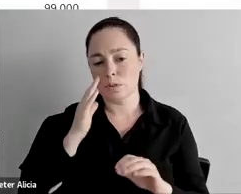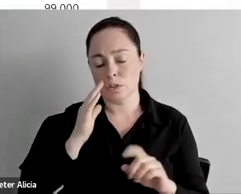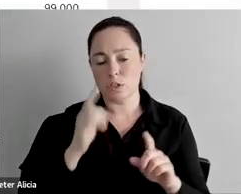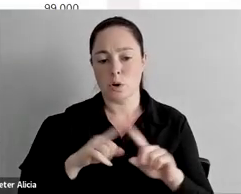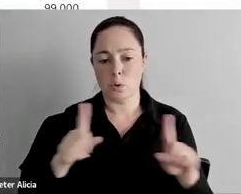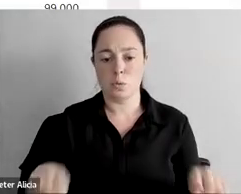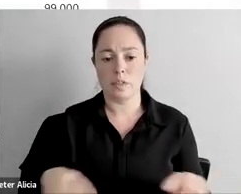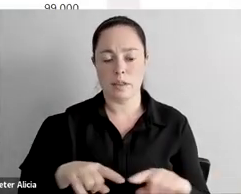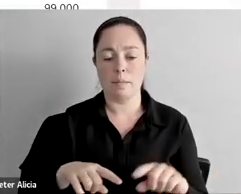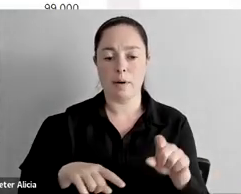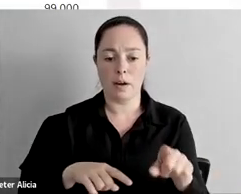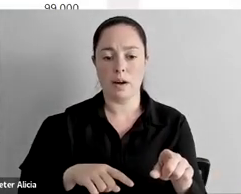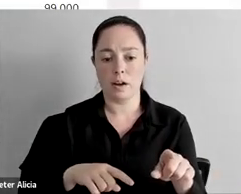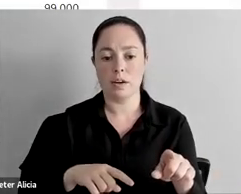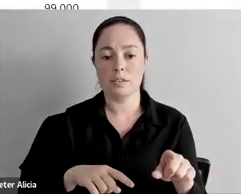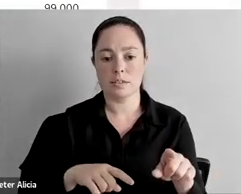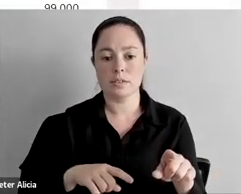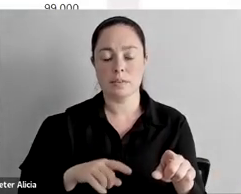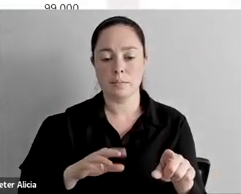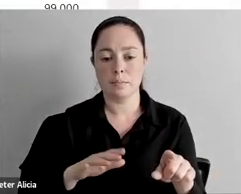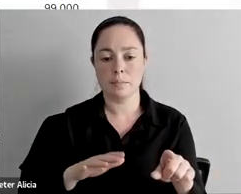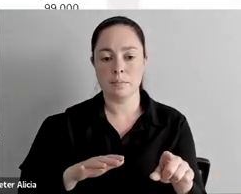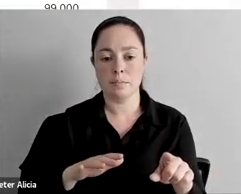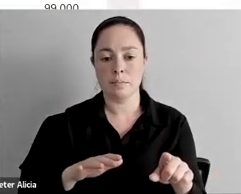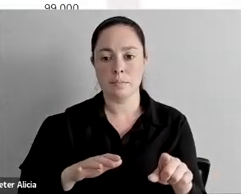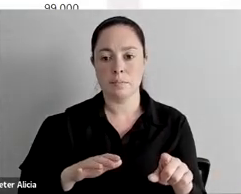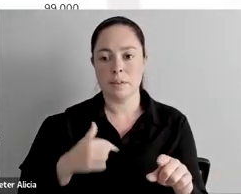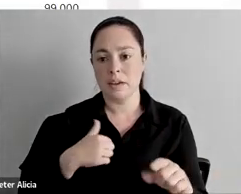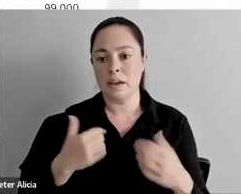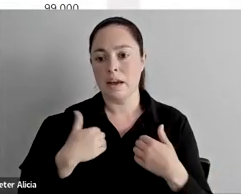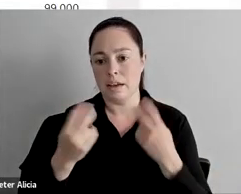this tool tip. I have a visual disability that makes